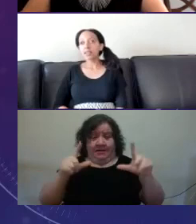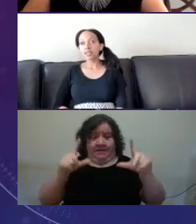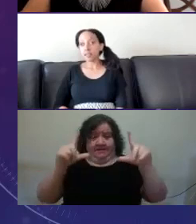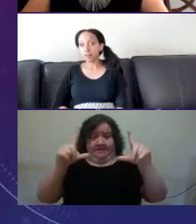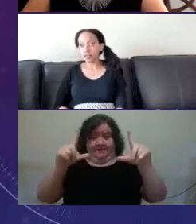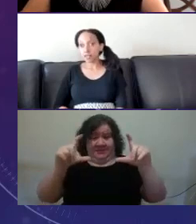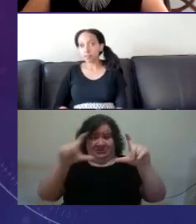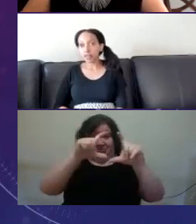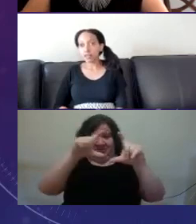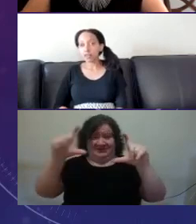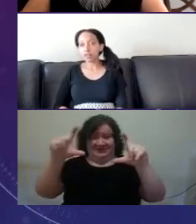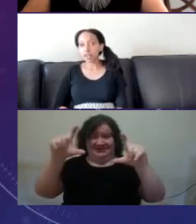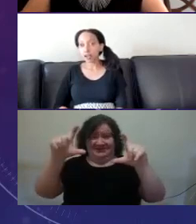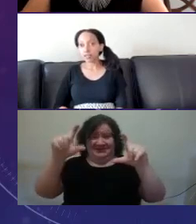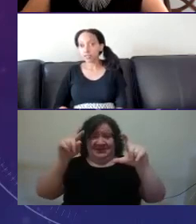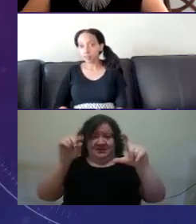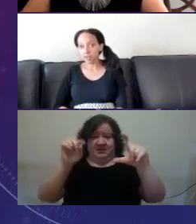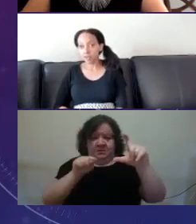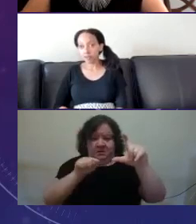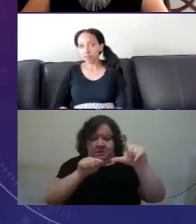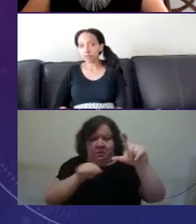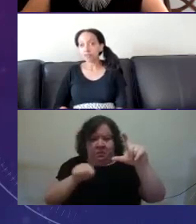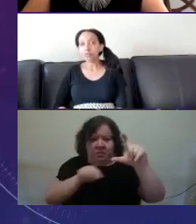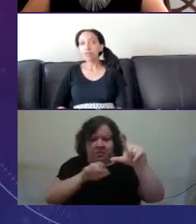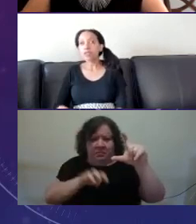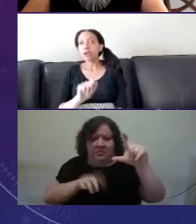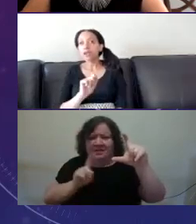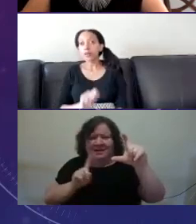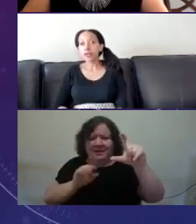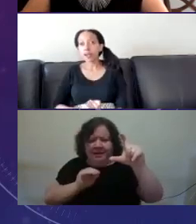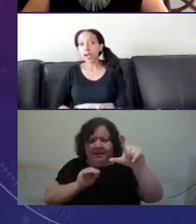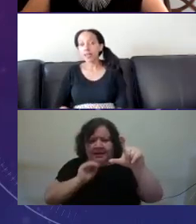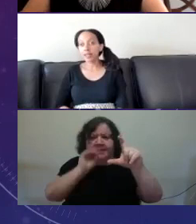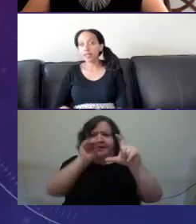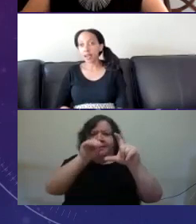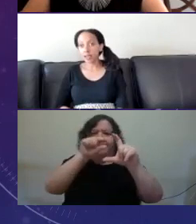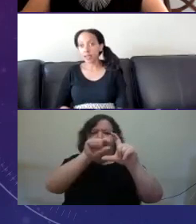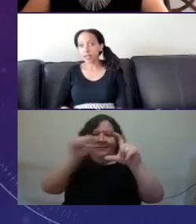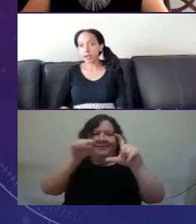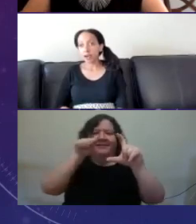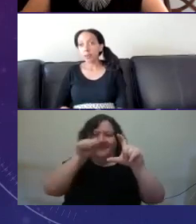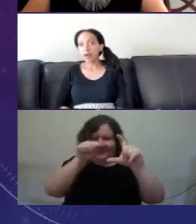different because there's a character limit Twitter has a setting where you